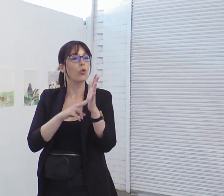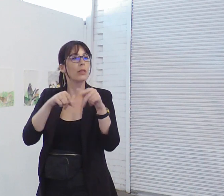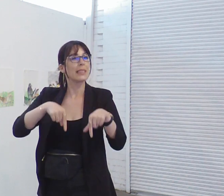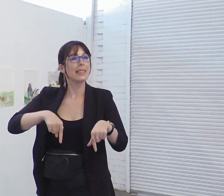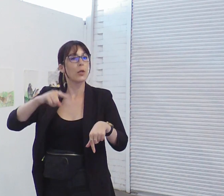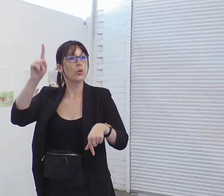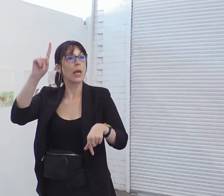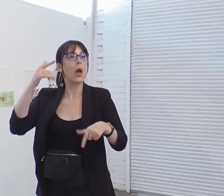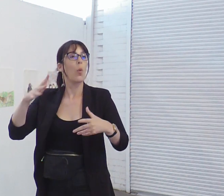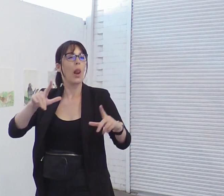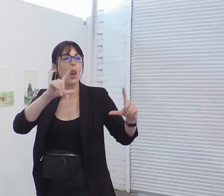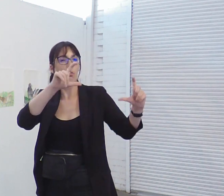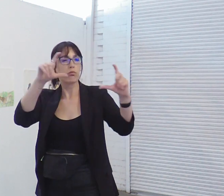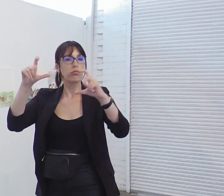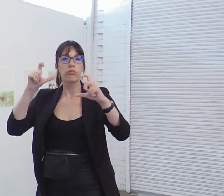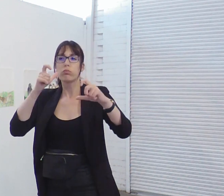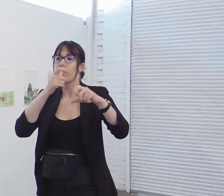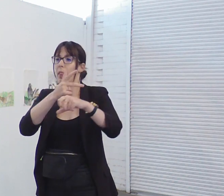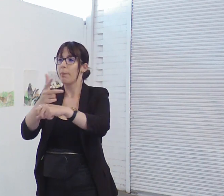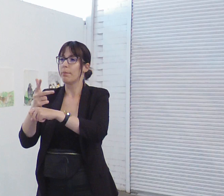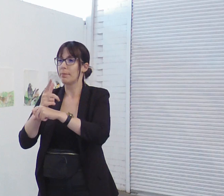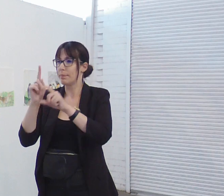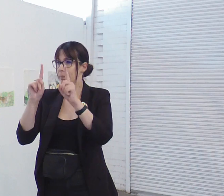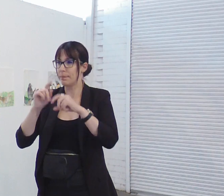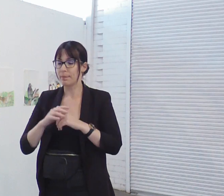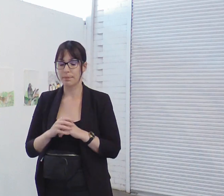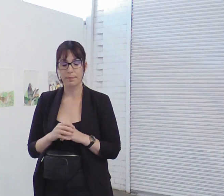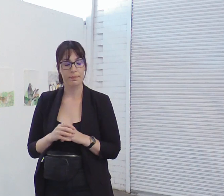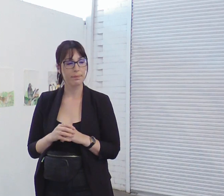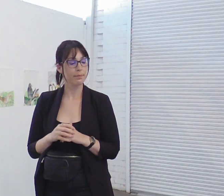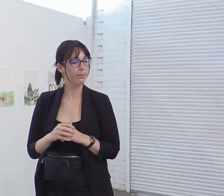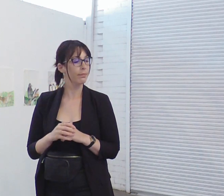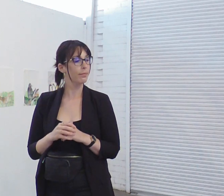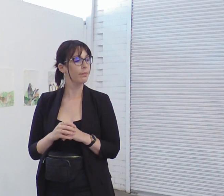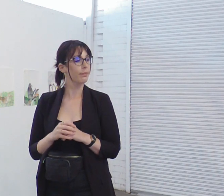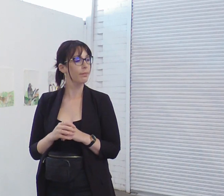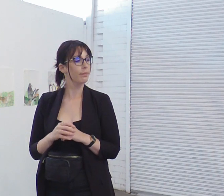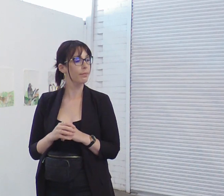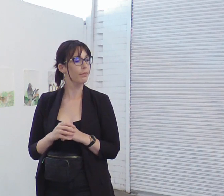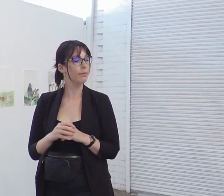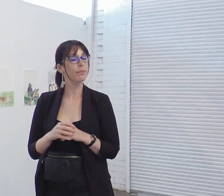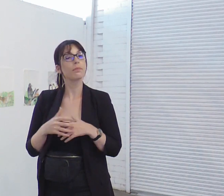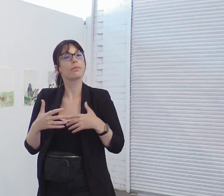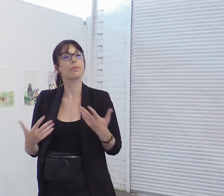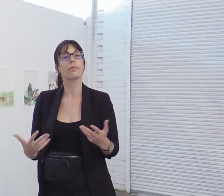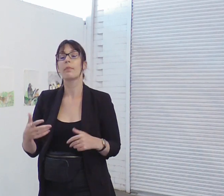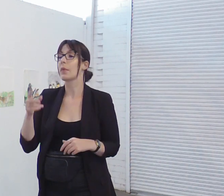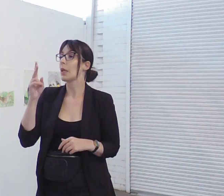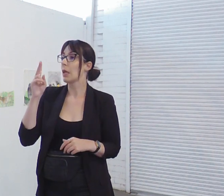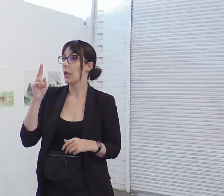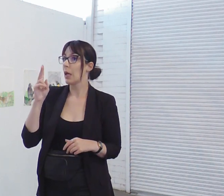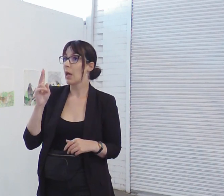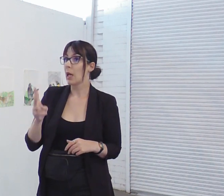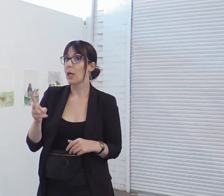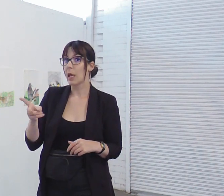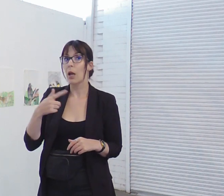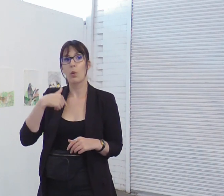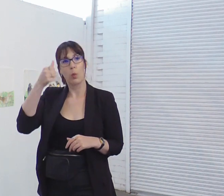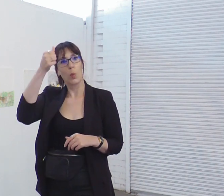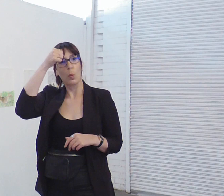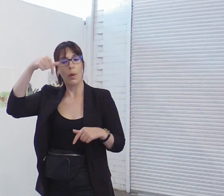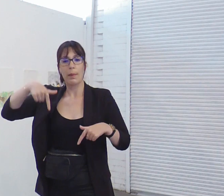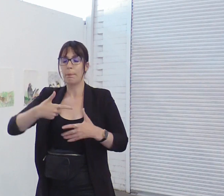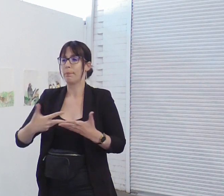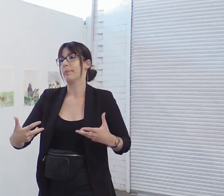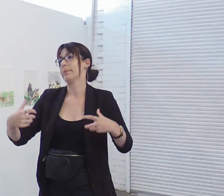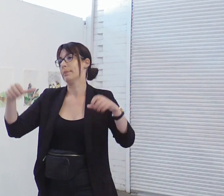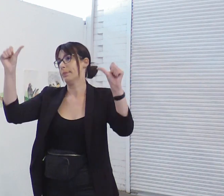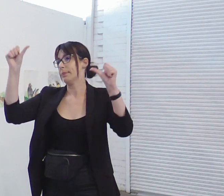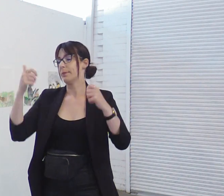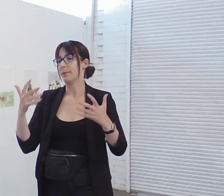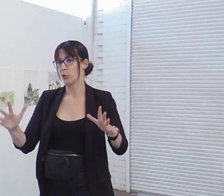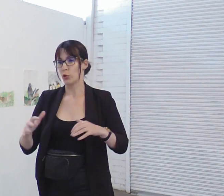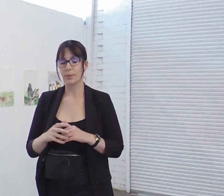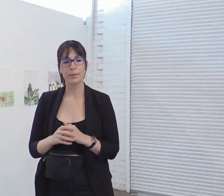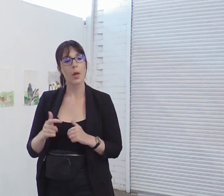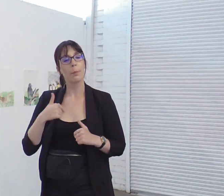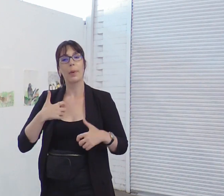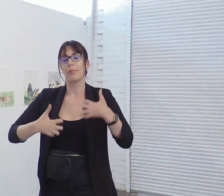photographing um once again it's proven to be a great success I'm so excited to showcase the work